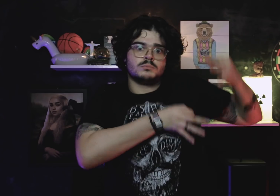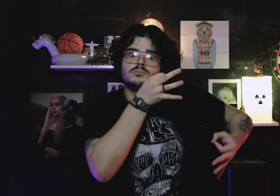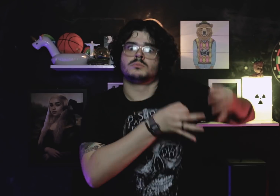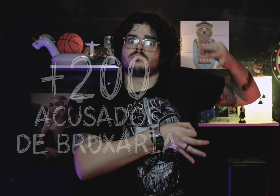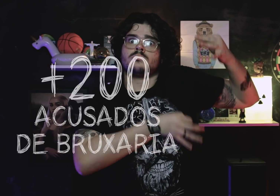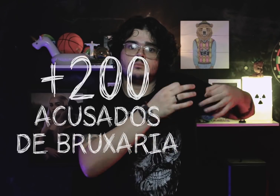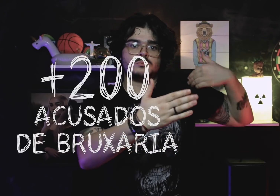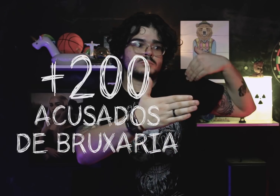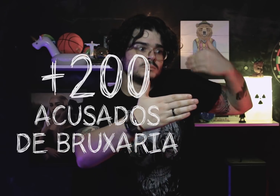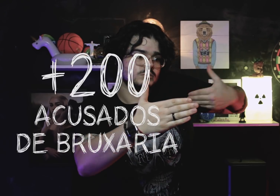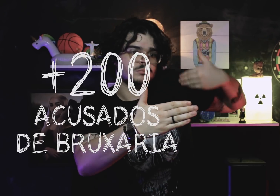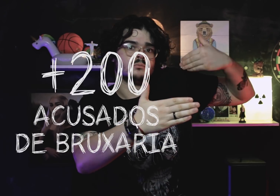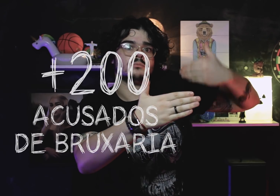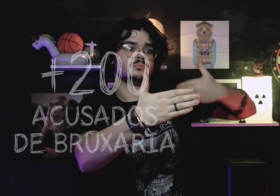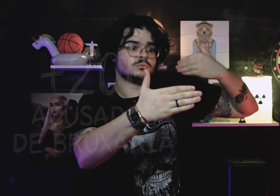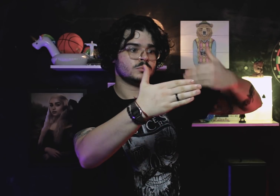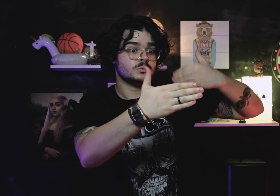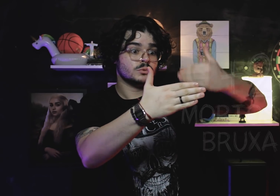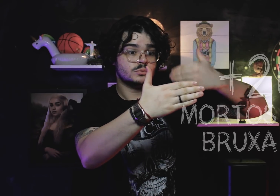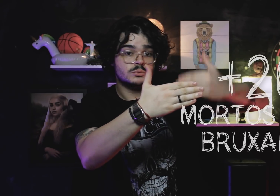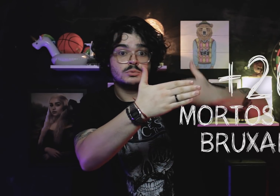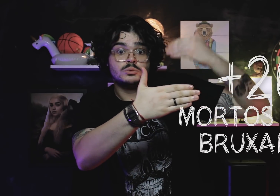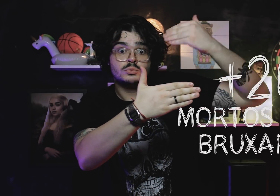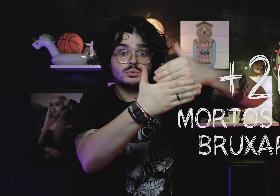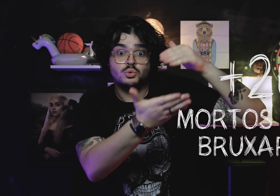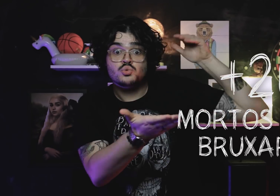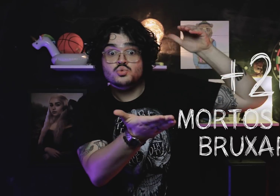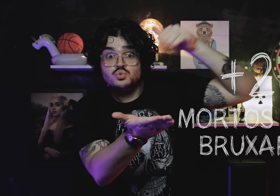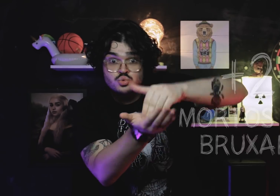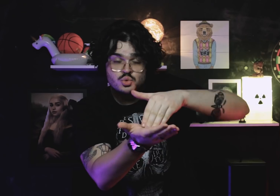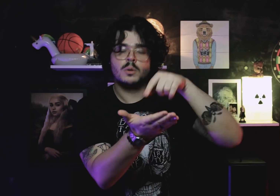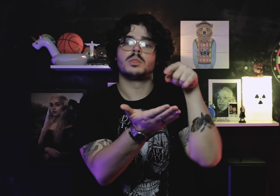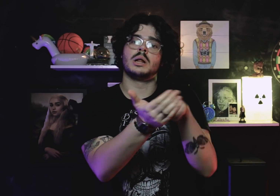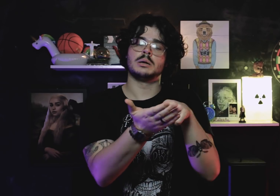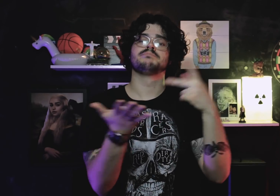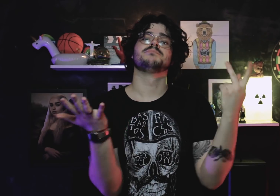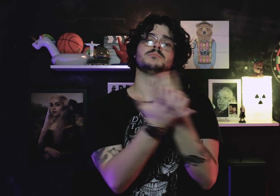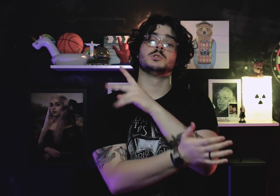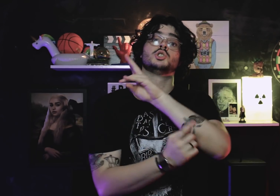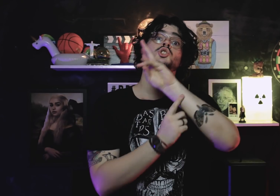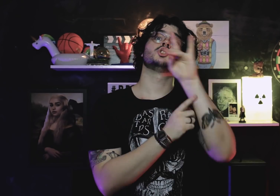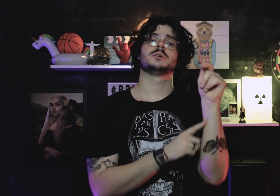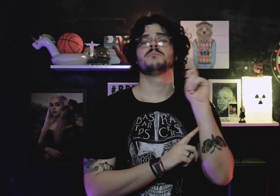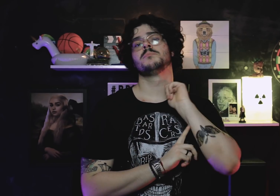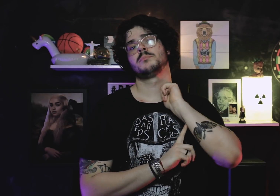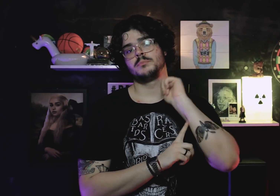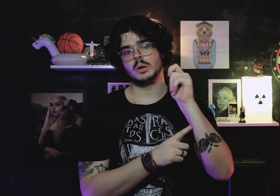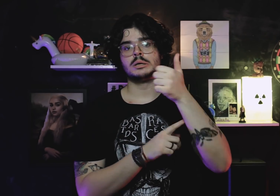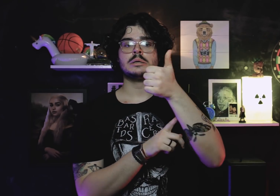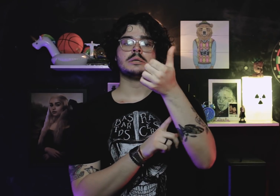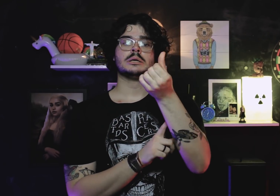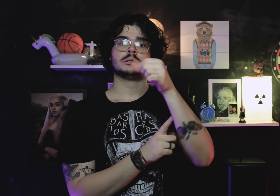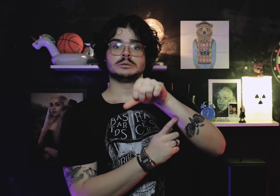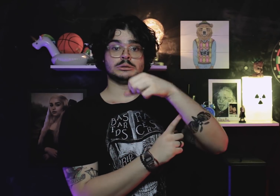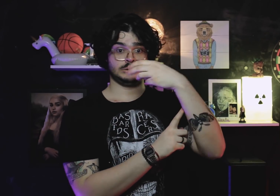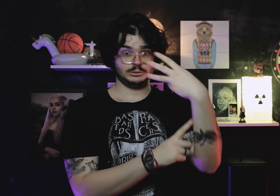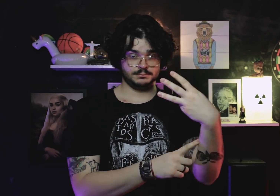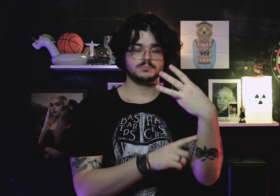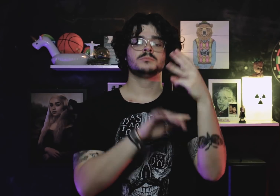The last trials took place in April 1693.